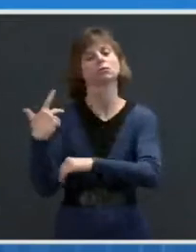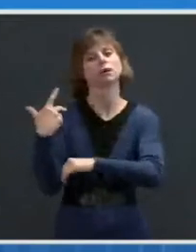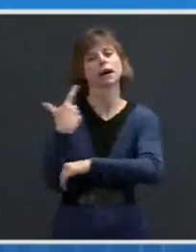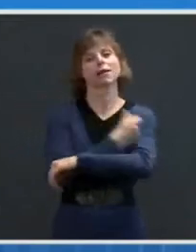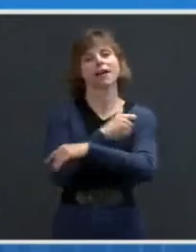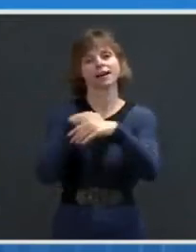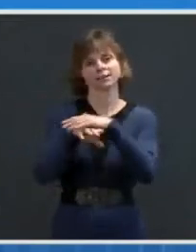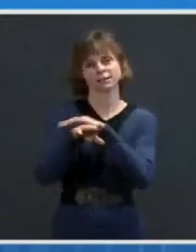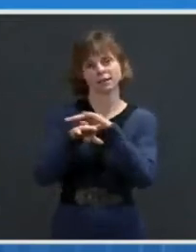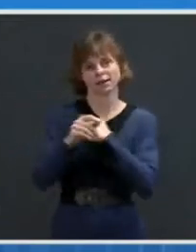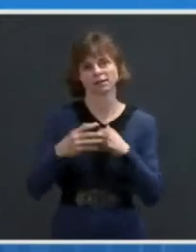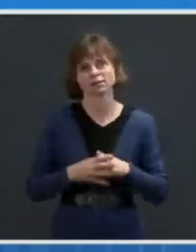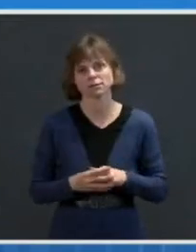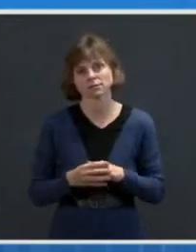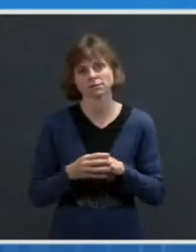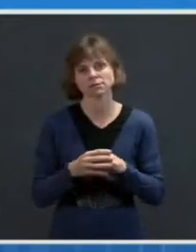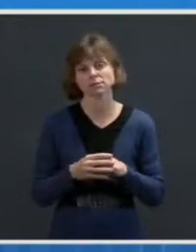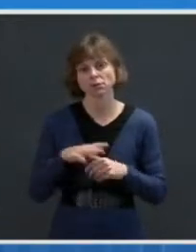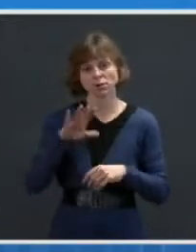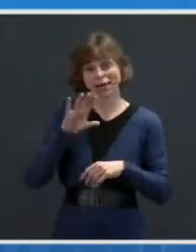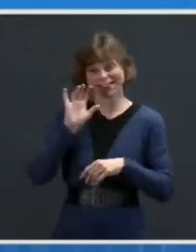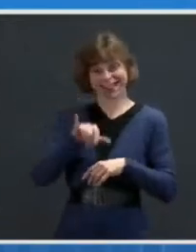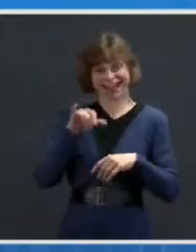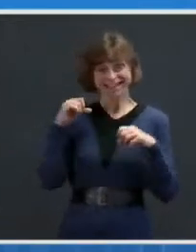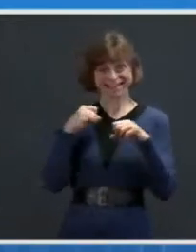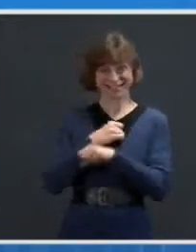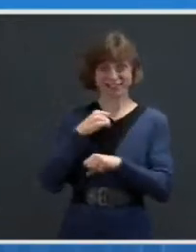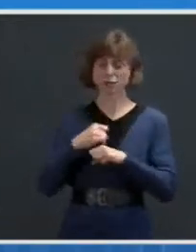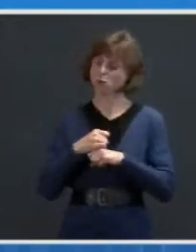THANKS FOR THE QUESTION. WE ARE 100% COMMITTED TO